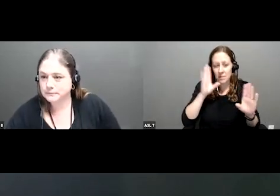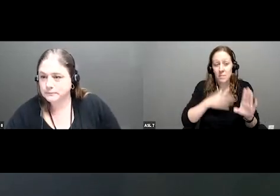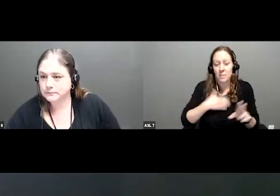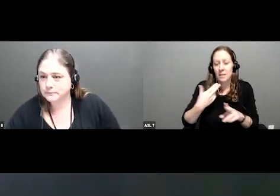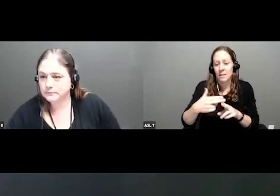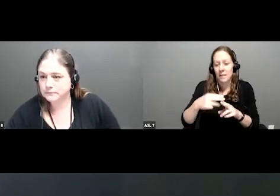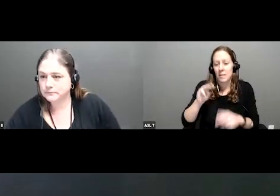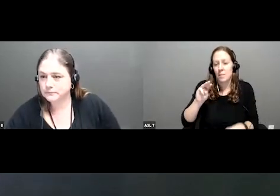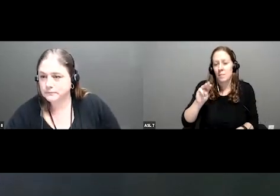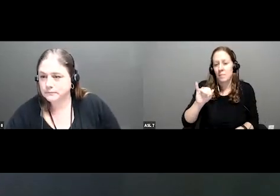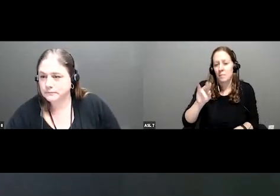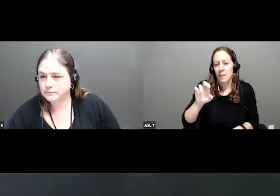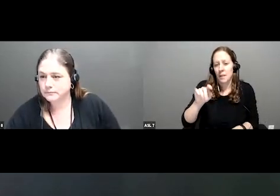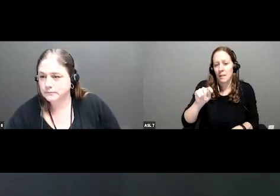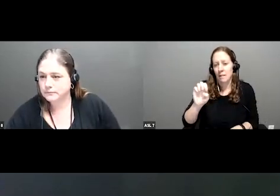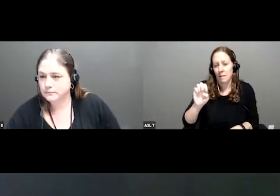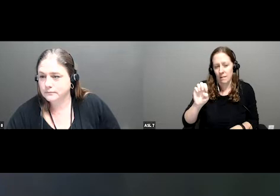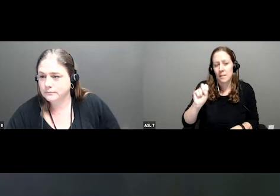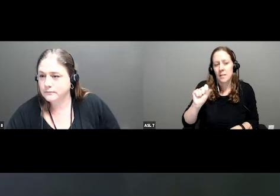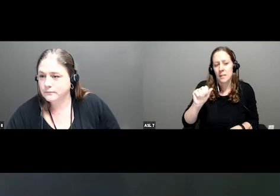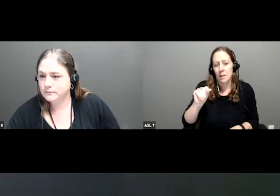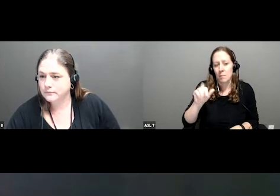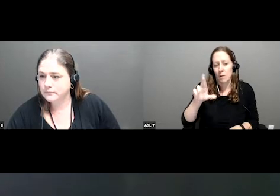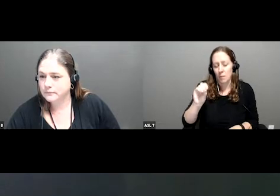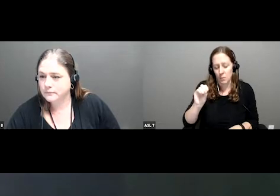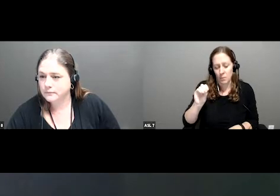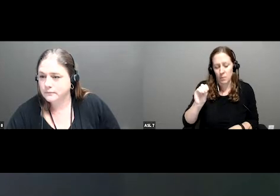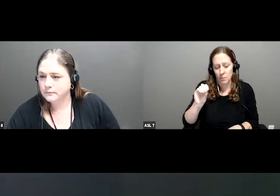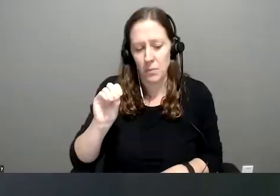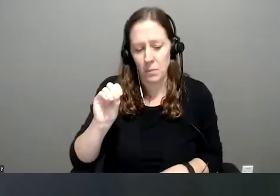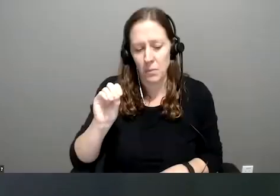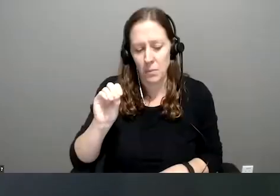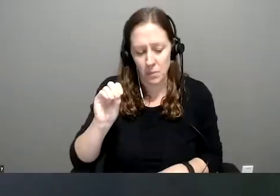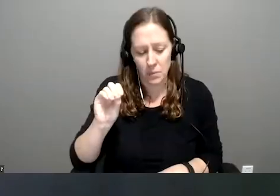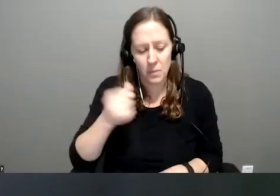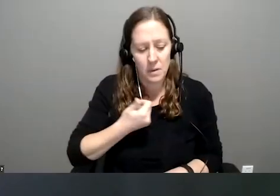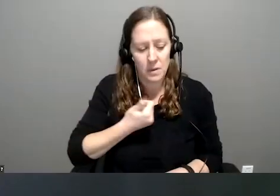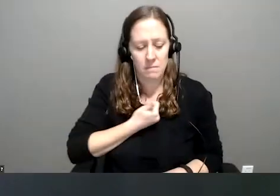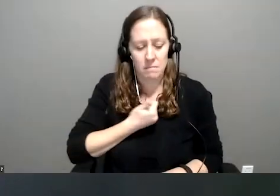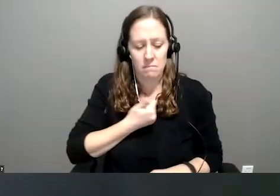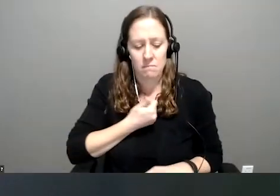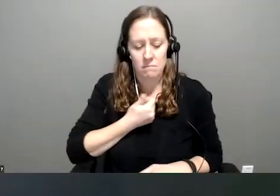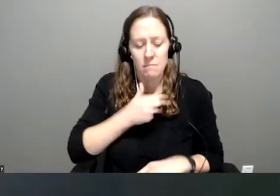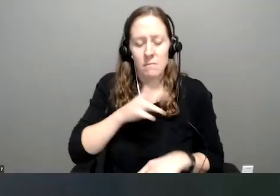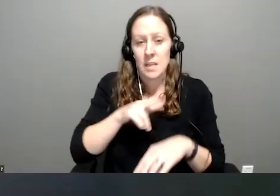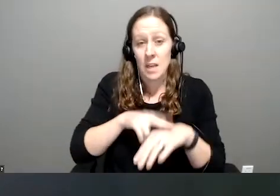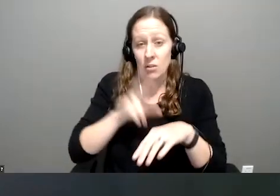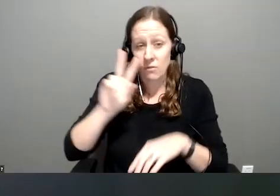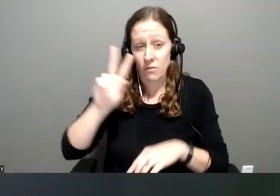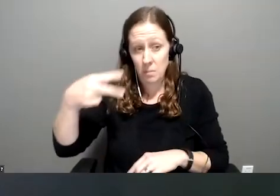for Equality of Blind Canadians, Toronto Chapter. I'm also the National Vice President of the same